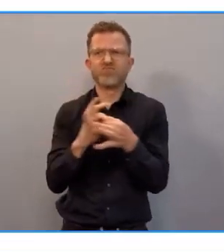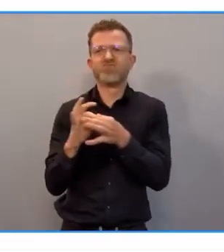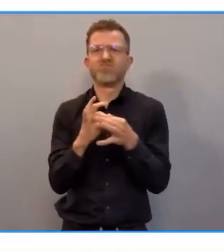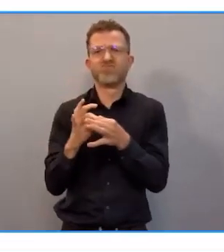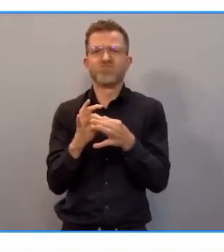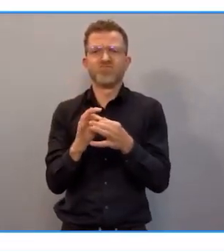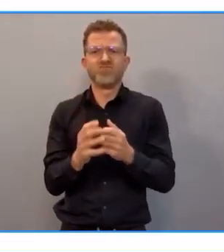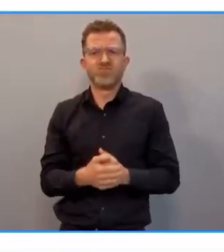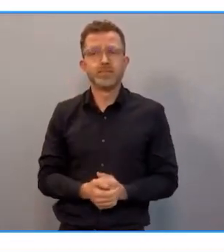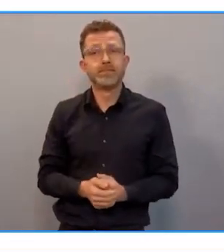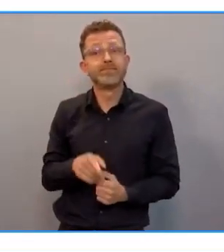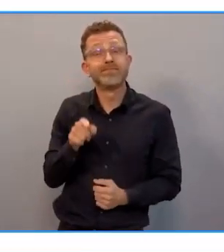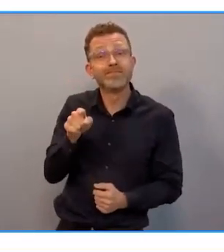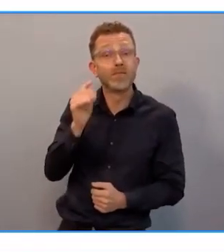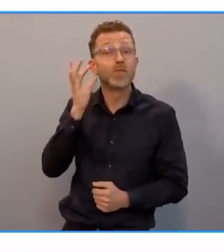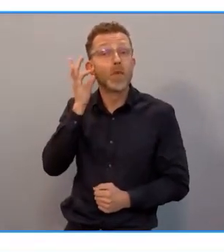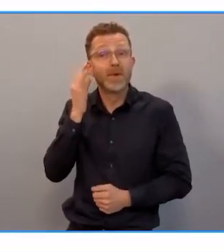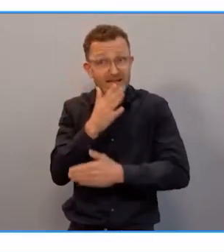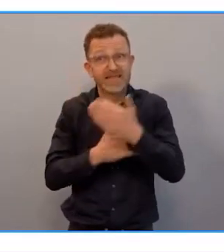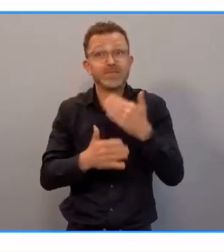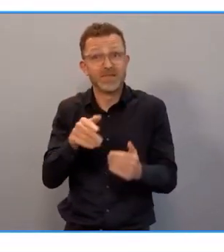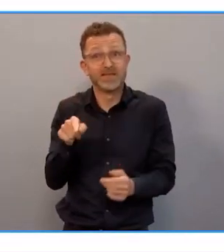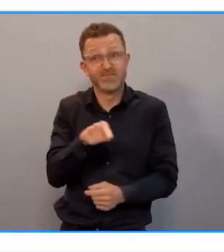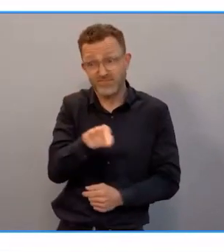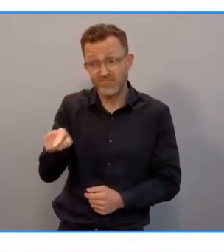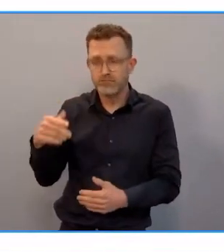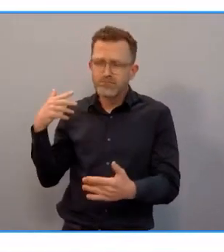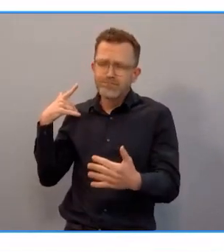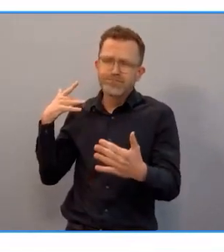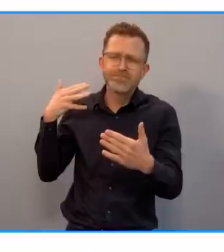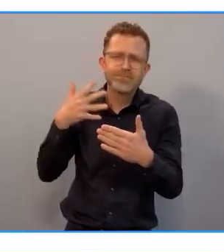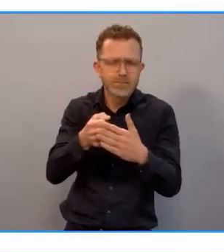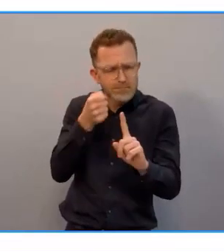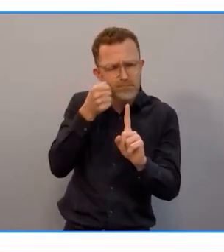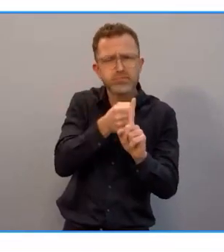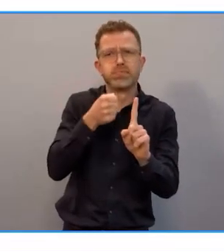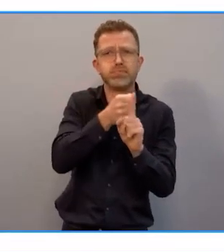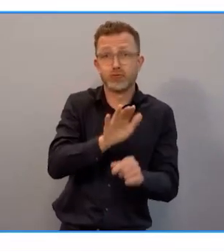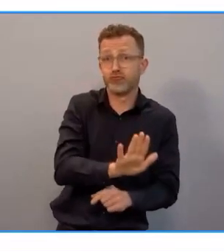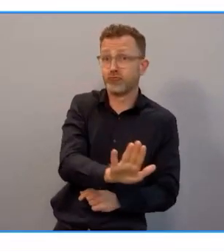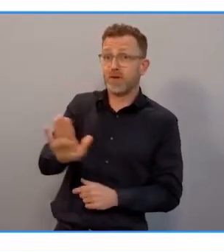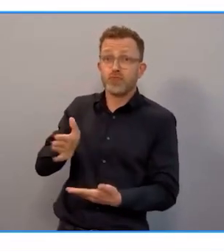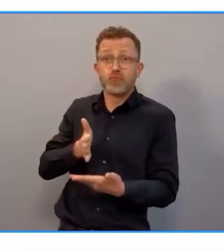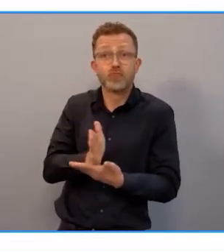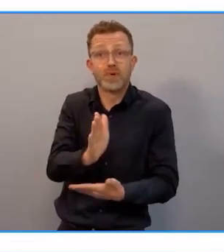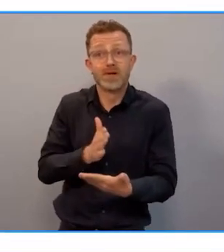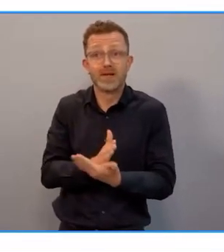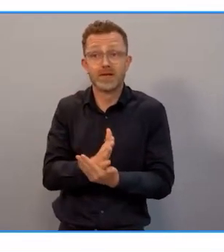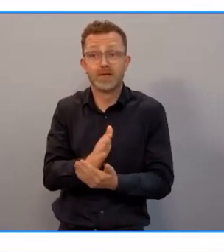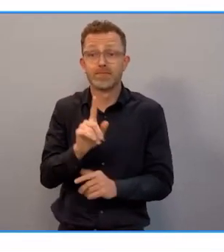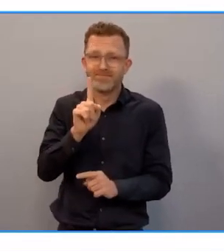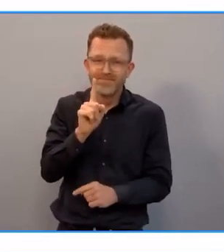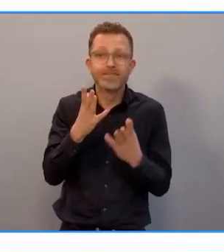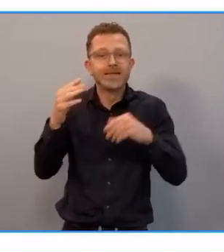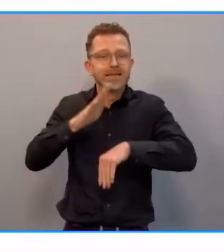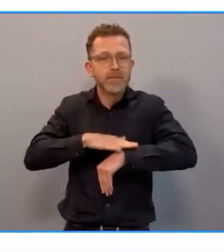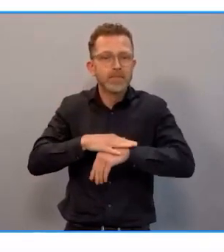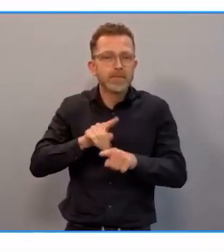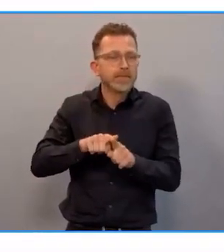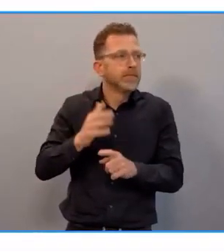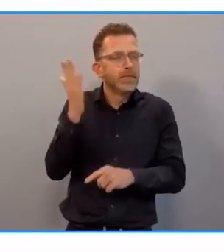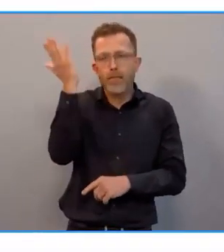their rights - often silently and without recognition but always with unwavering